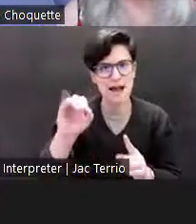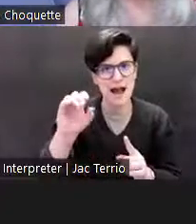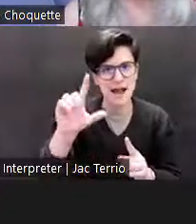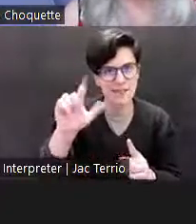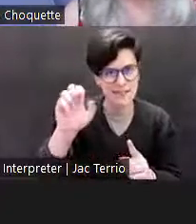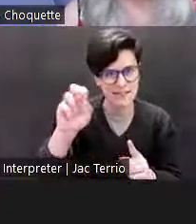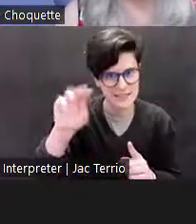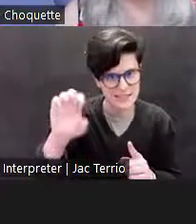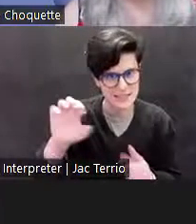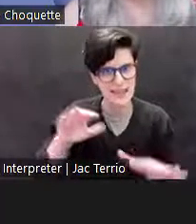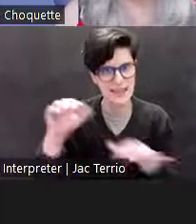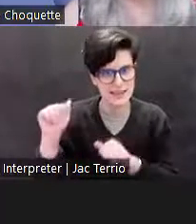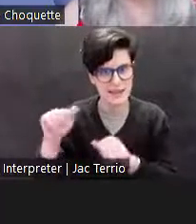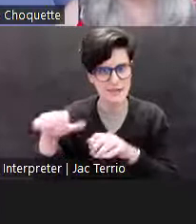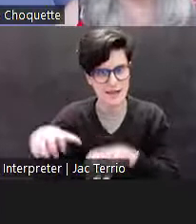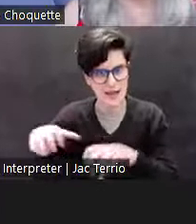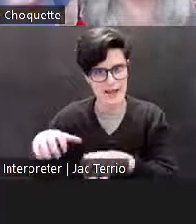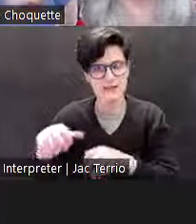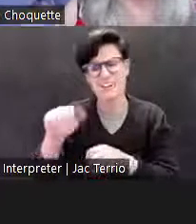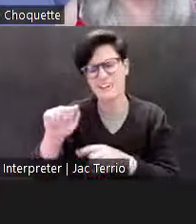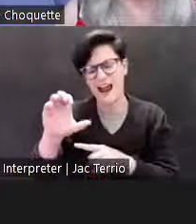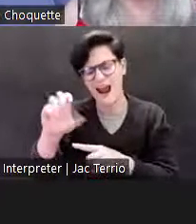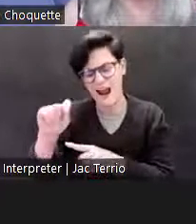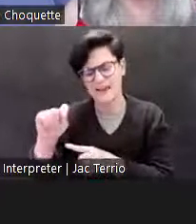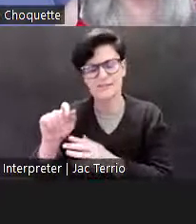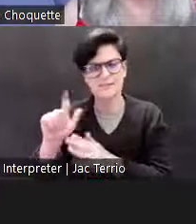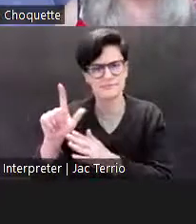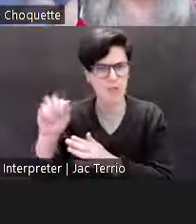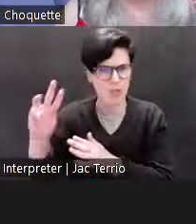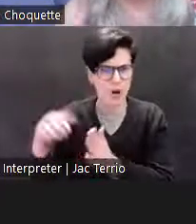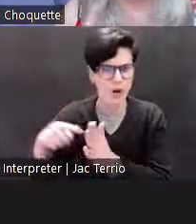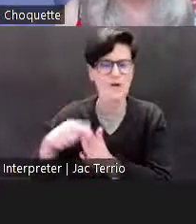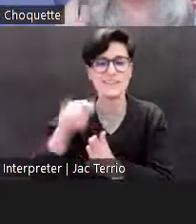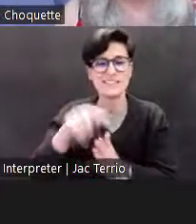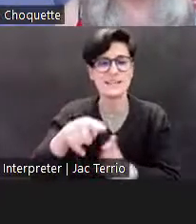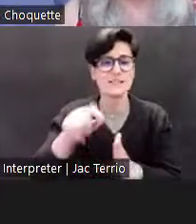Connecticut law which says, employees who are directly impacted.